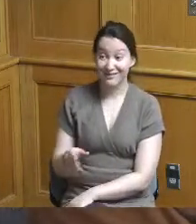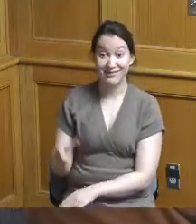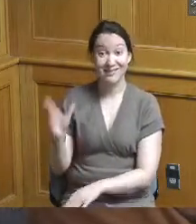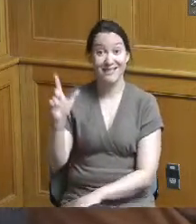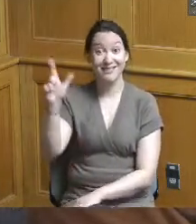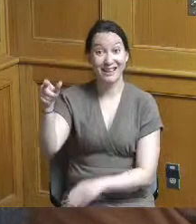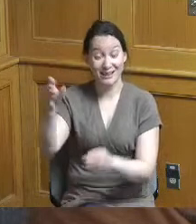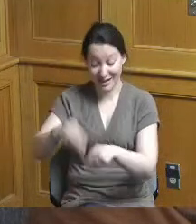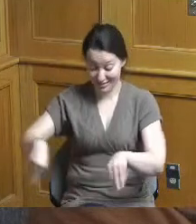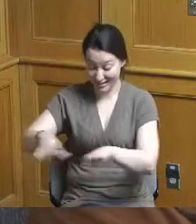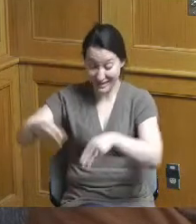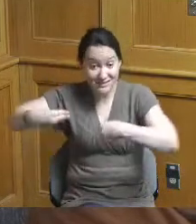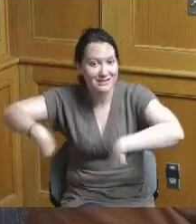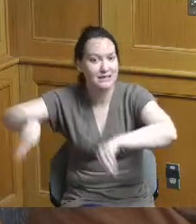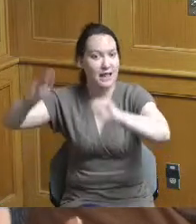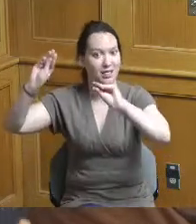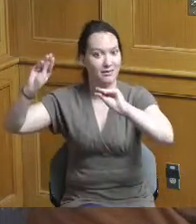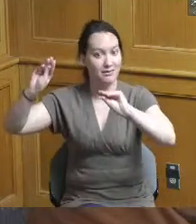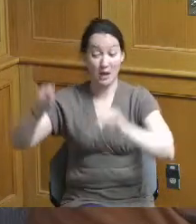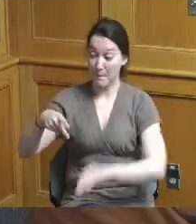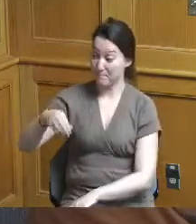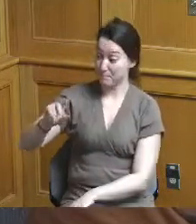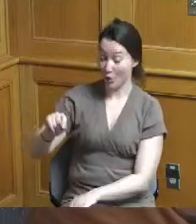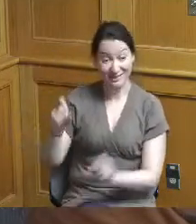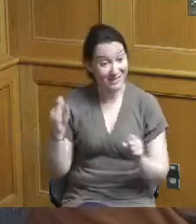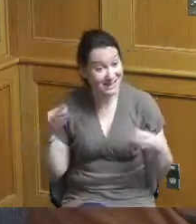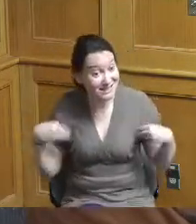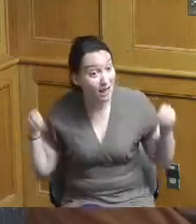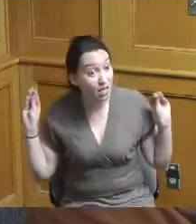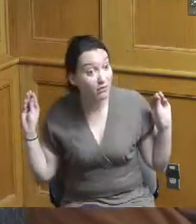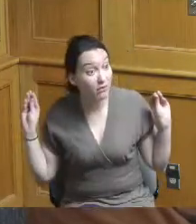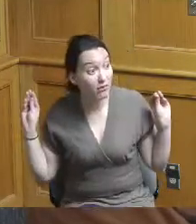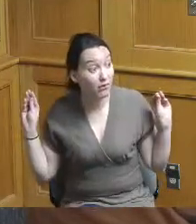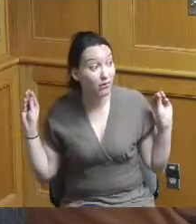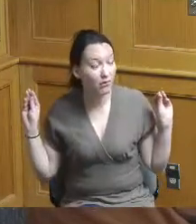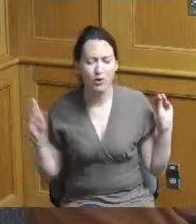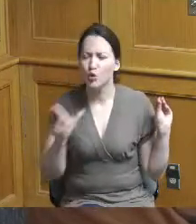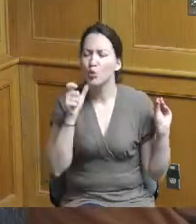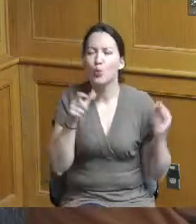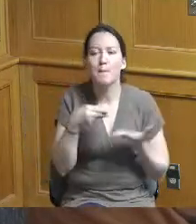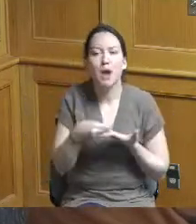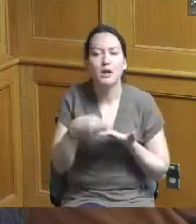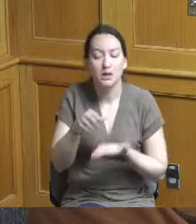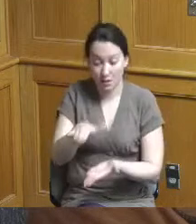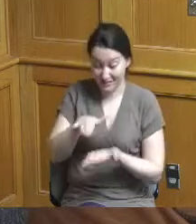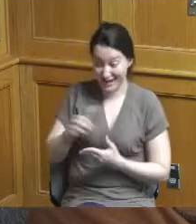the land can the port sell it and if they sell it who gets the money does it come back to us